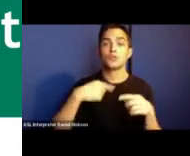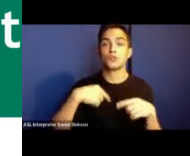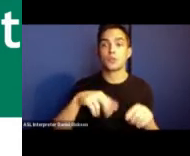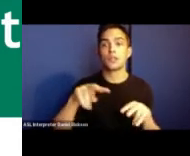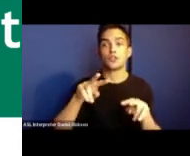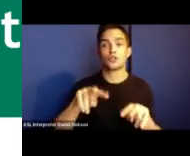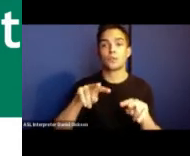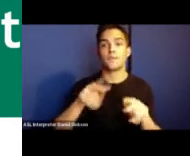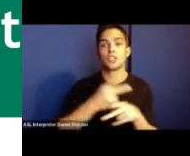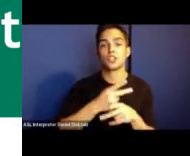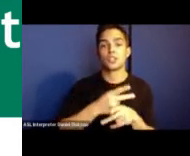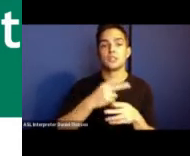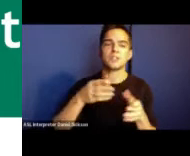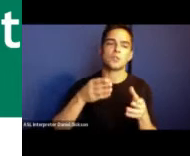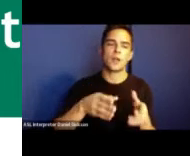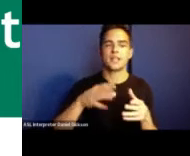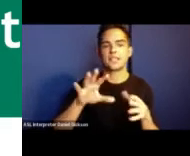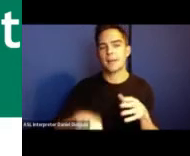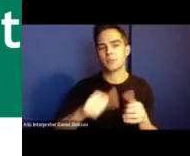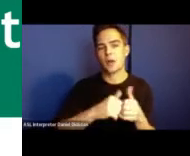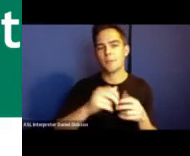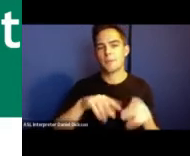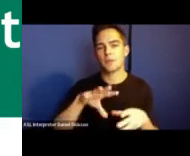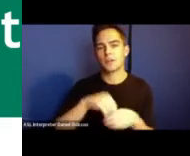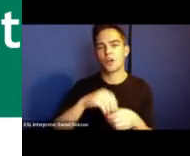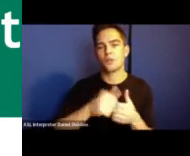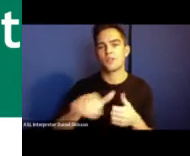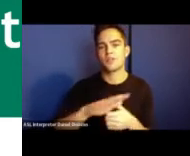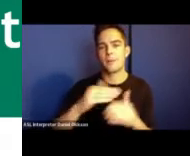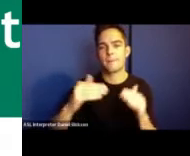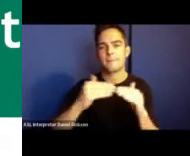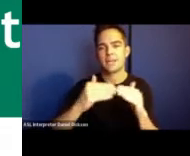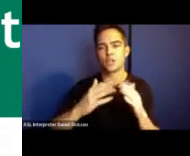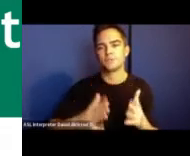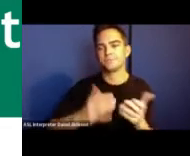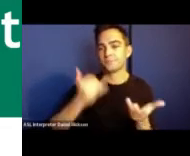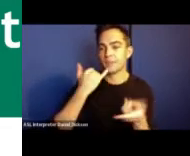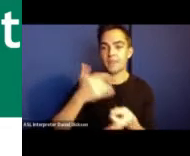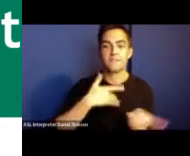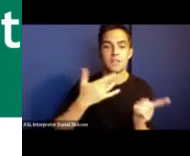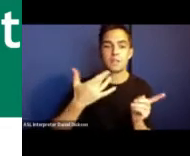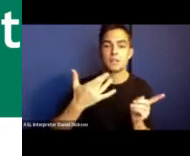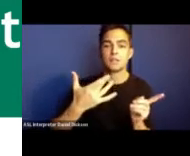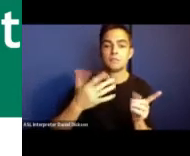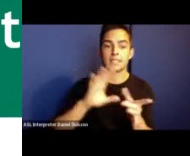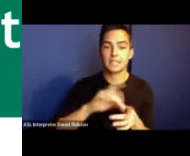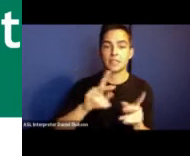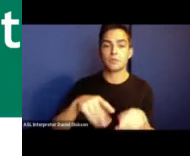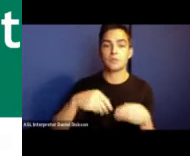So it's a way to capture how folks are engaging with their peer, and whether they're feeling connected to the person providing direct peer support.